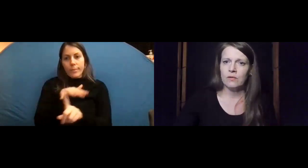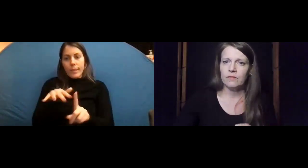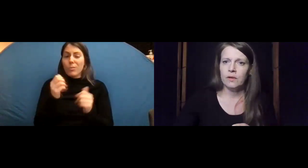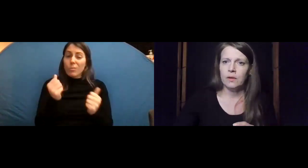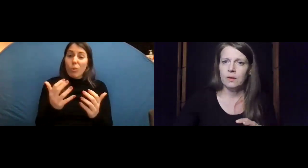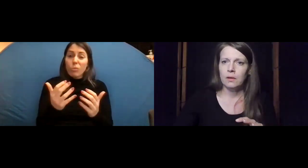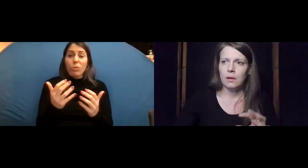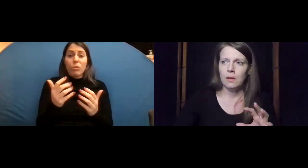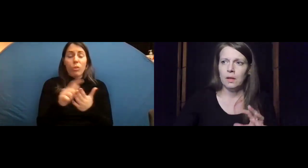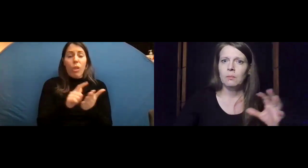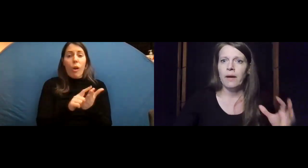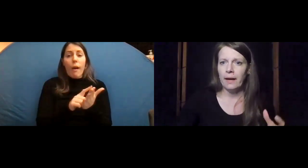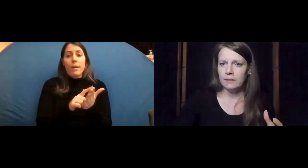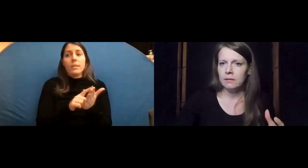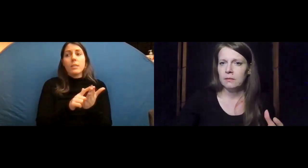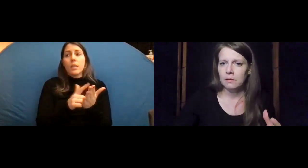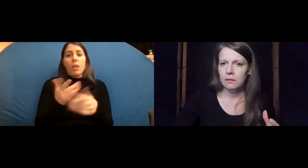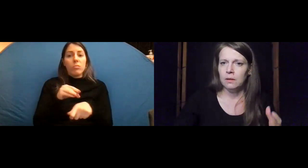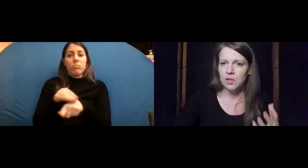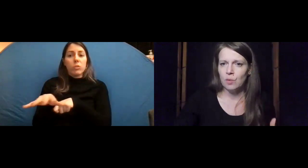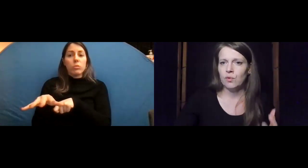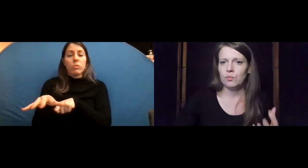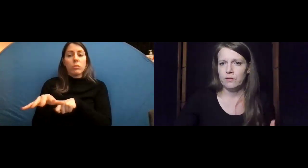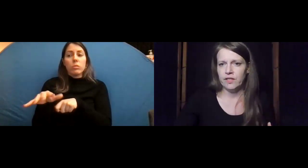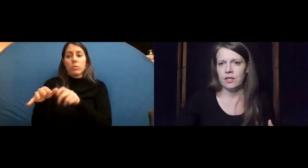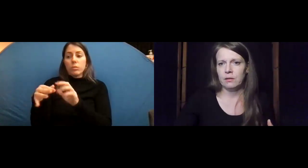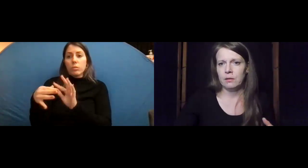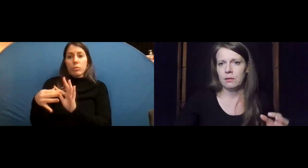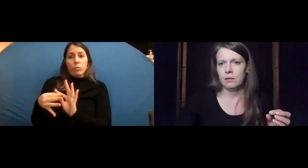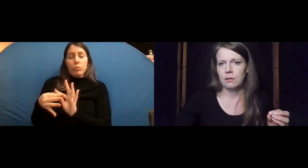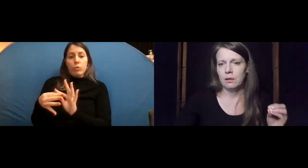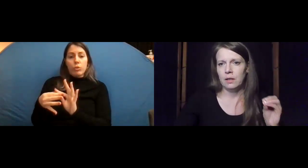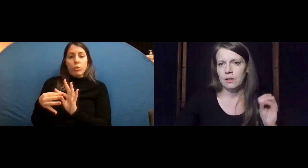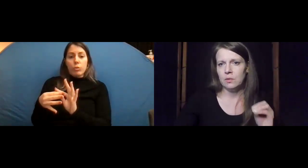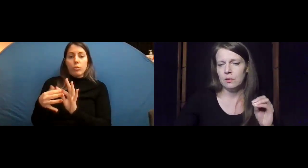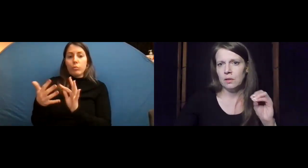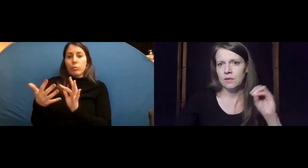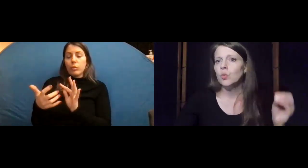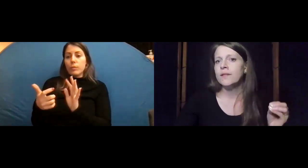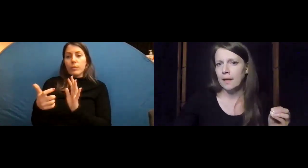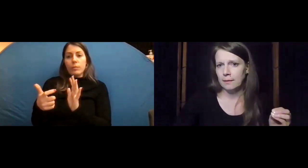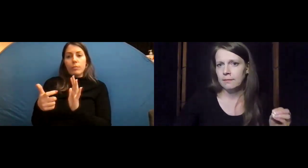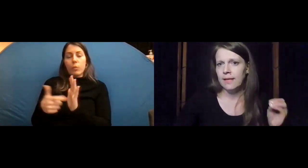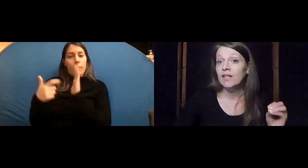educational settings. So there are multiple laws that sort of